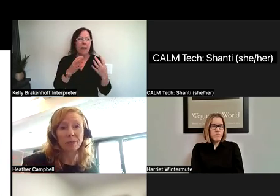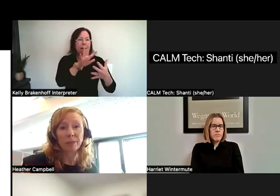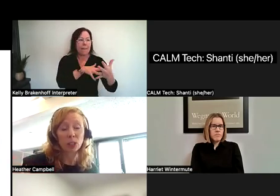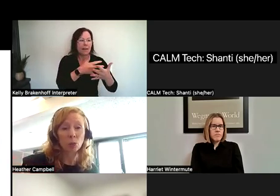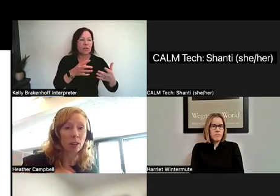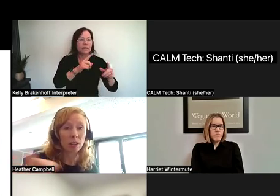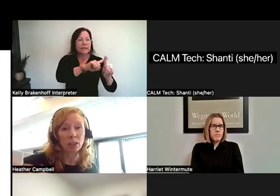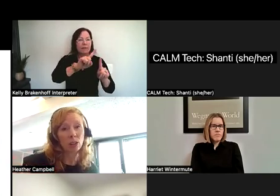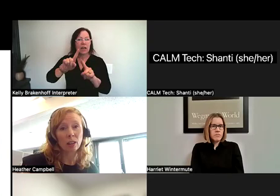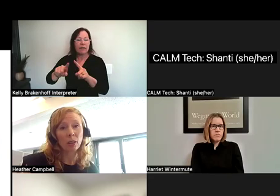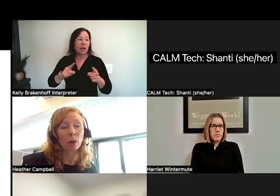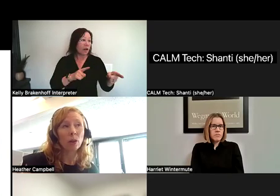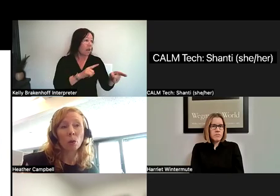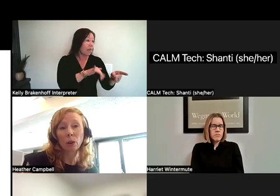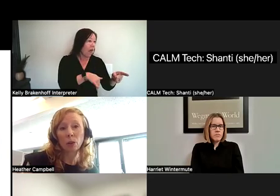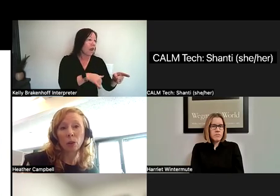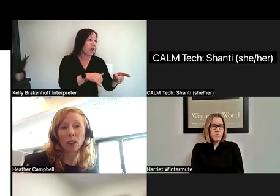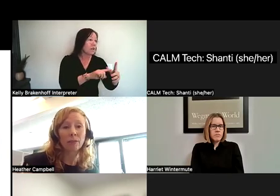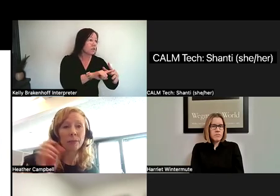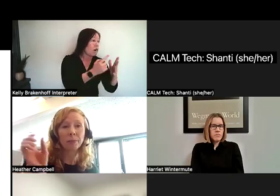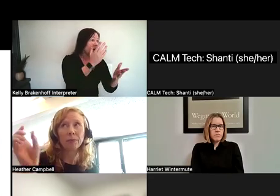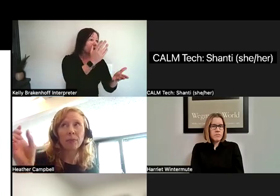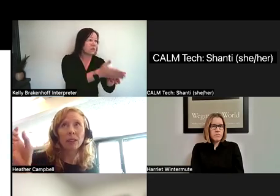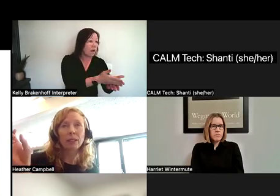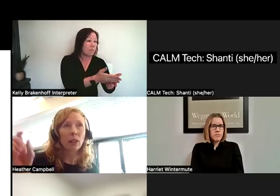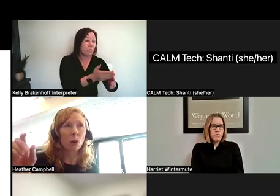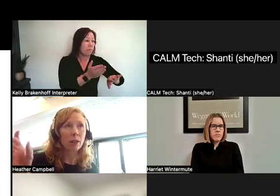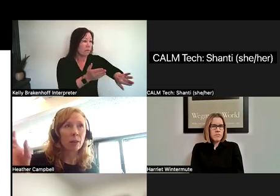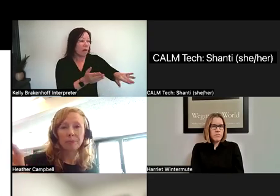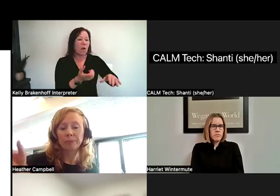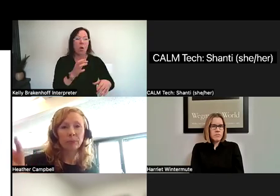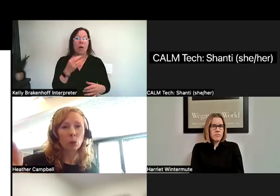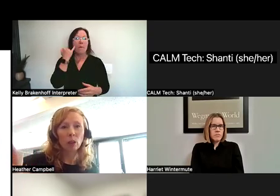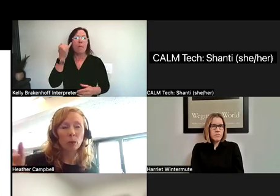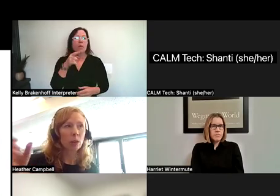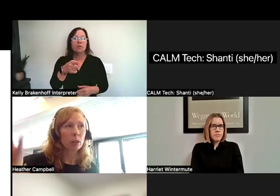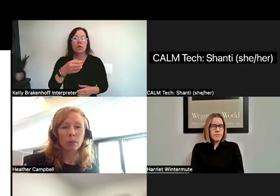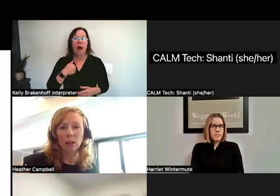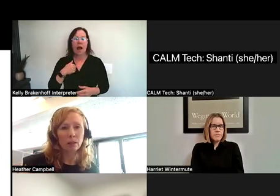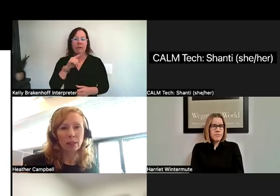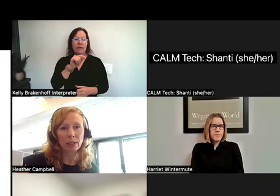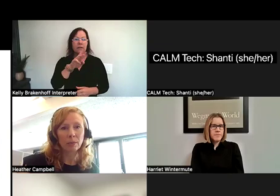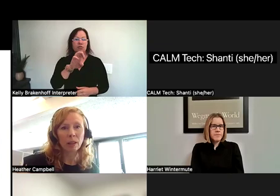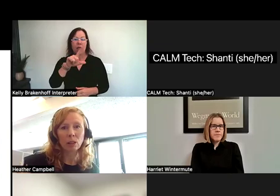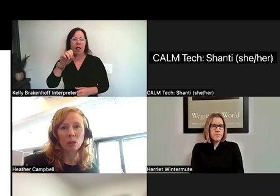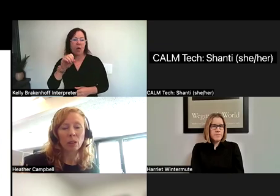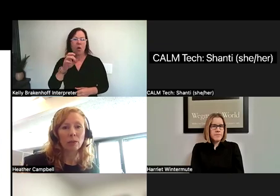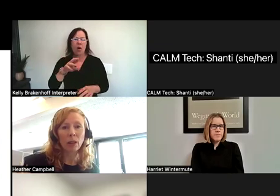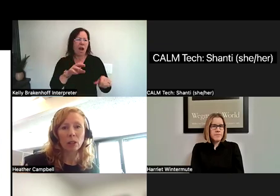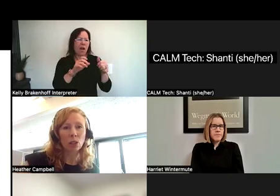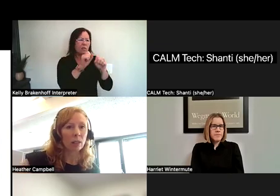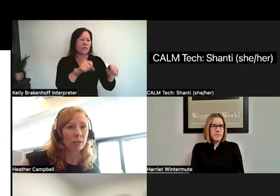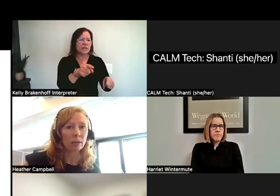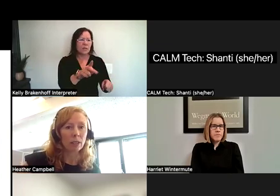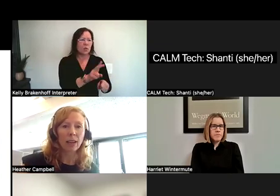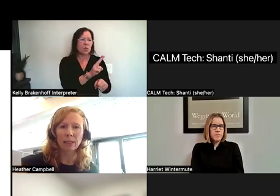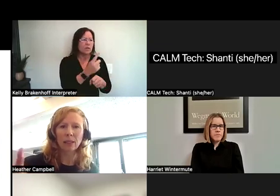finish one and start another one or if you have a system that you're using for managing a task in